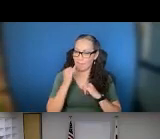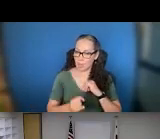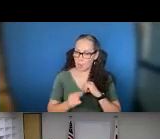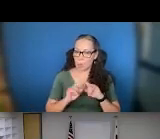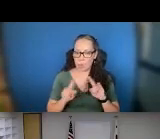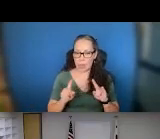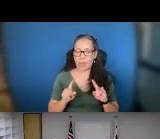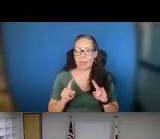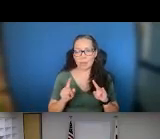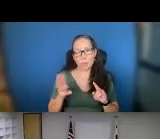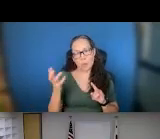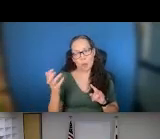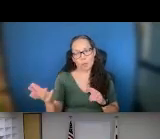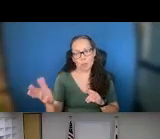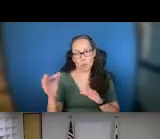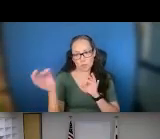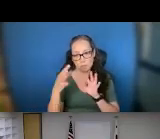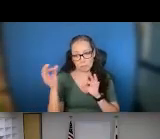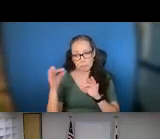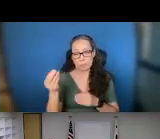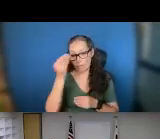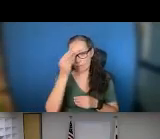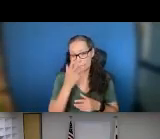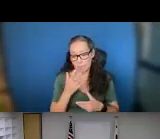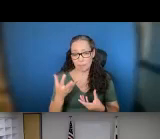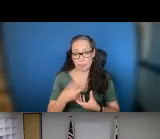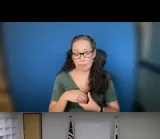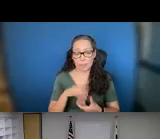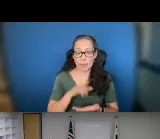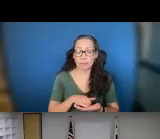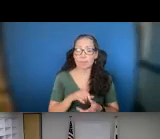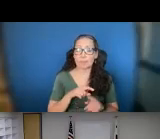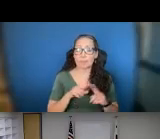and input on them but um so today we're going to just talk about what we want to do in the next